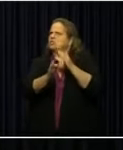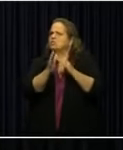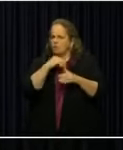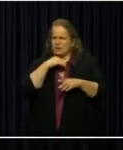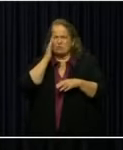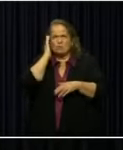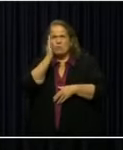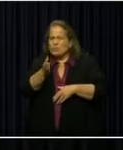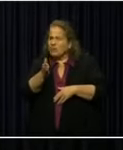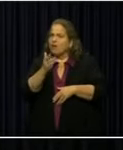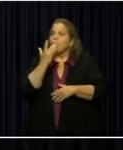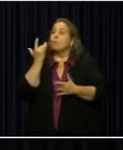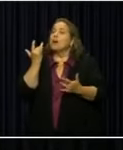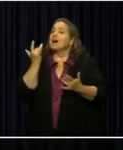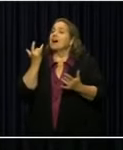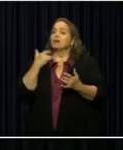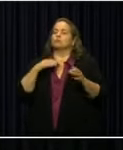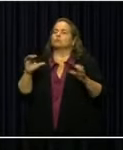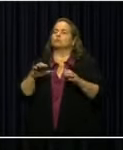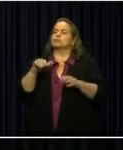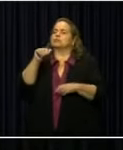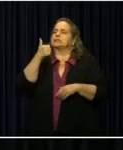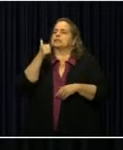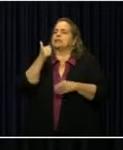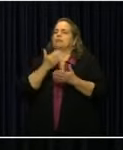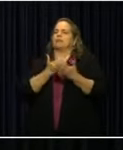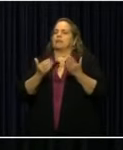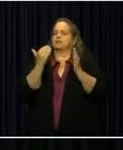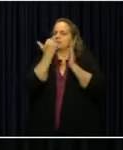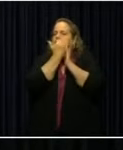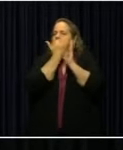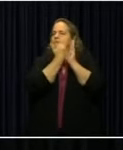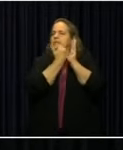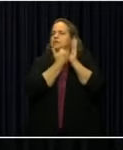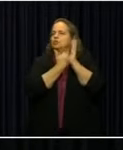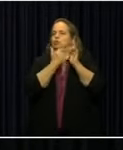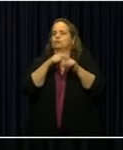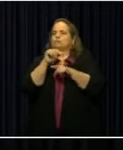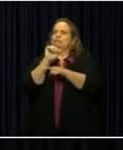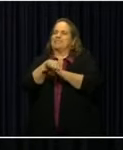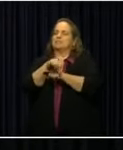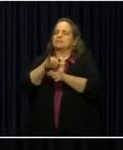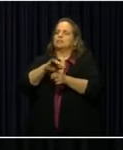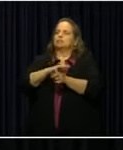SO YOUR TEN STEPS, I'M NOT GOING TO DEBELABOR THEM TODAY, HEALTHY AT HOME IS THE MOST IMPORTANT